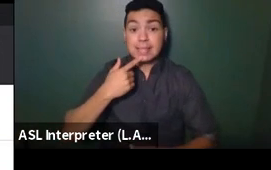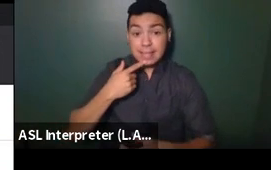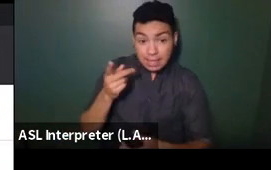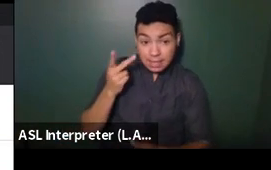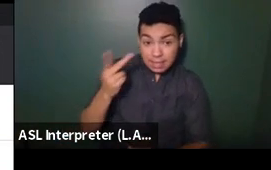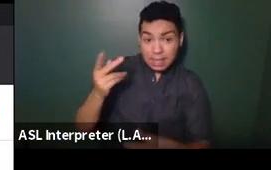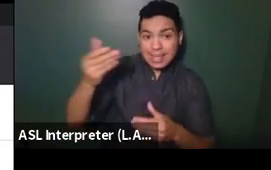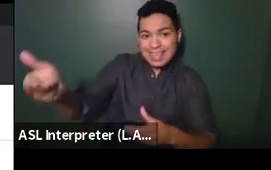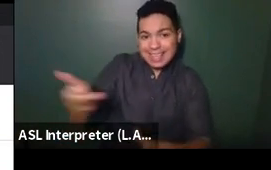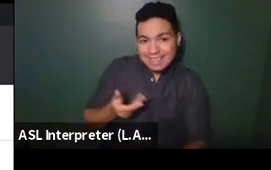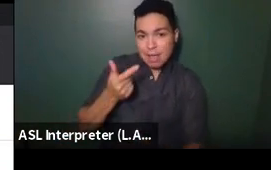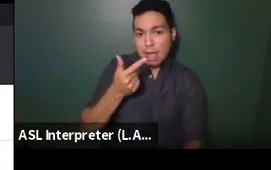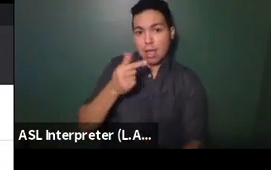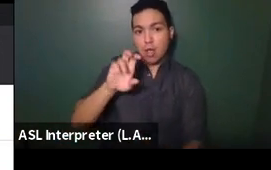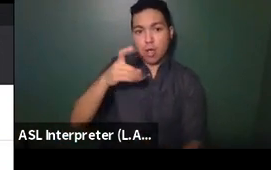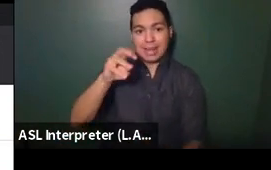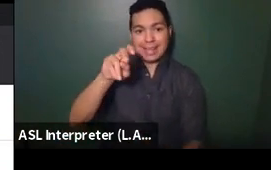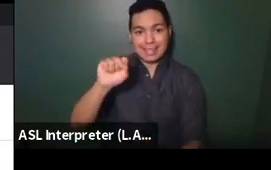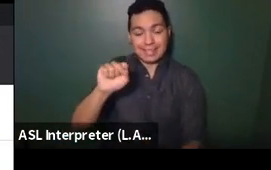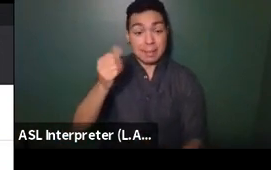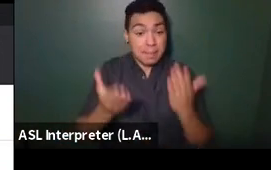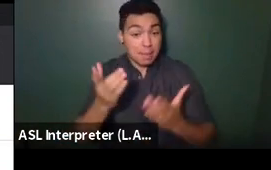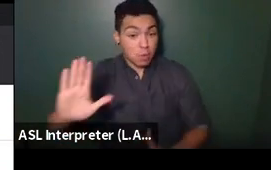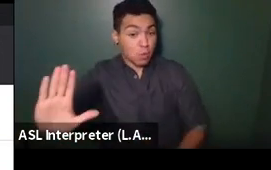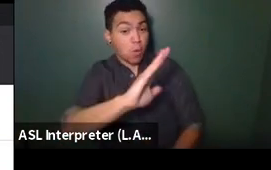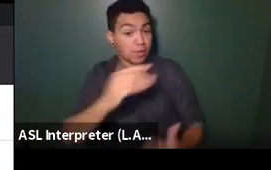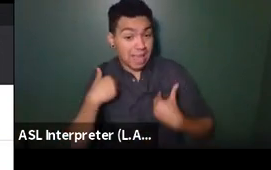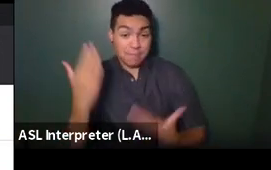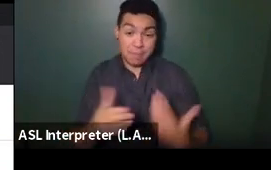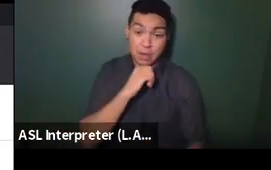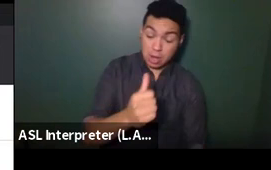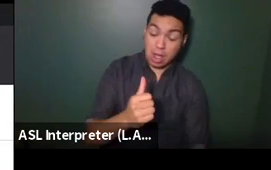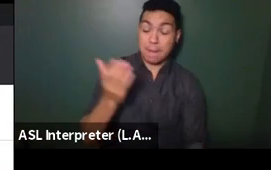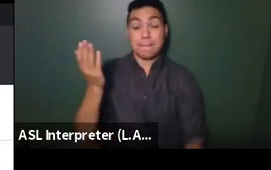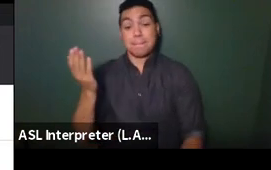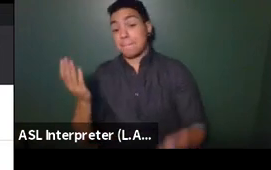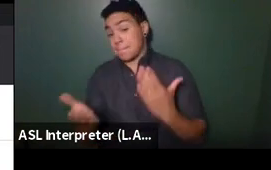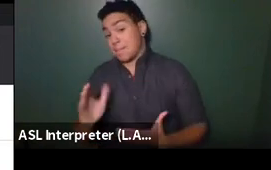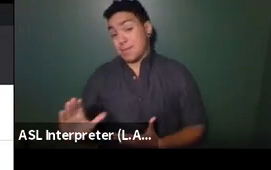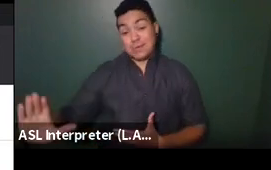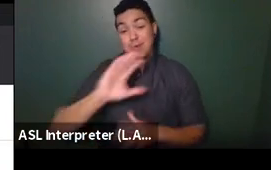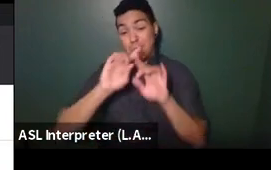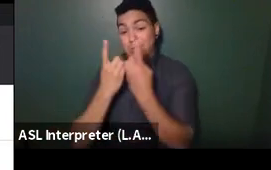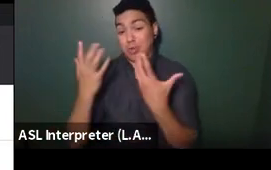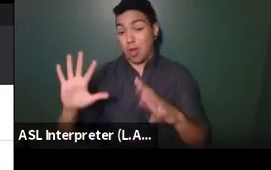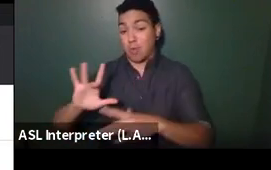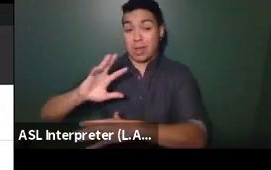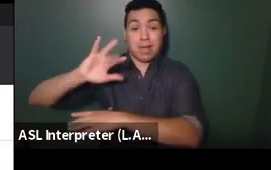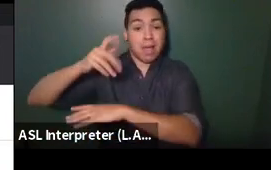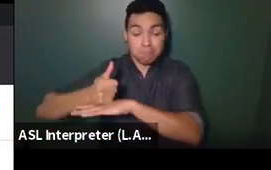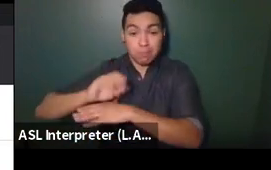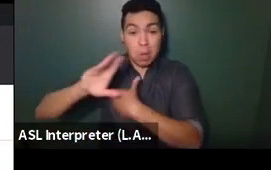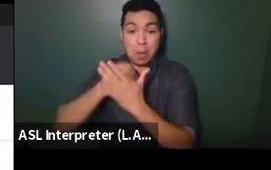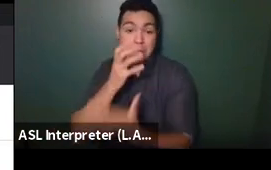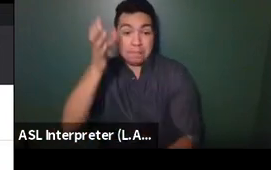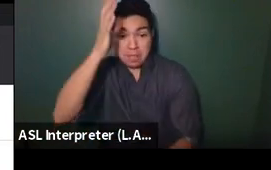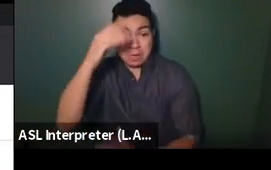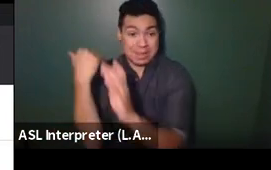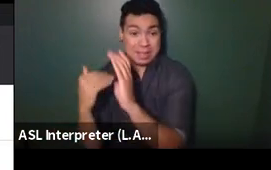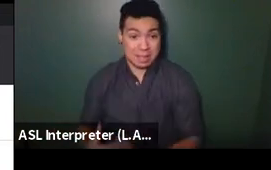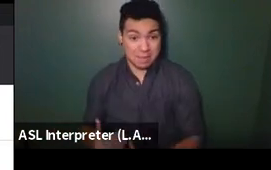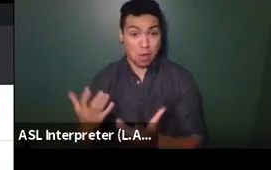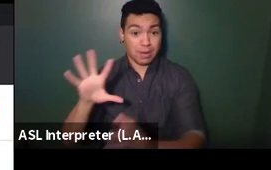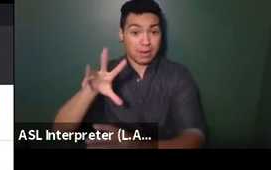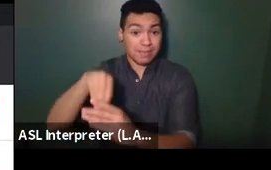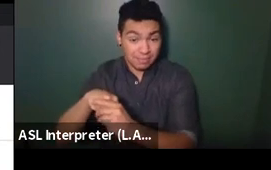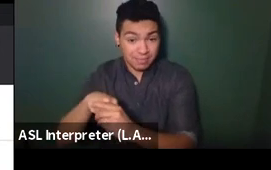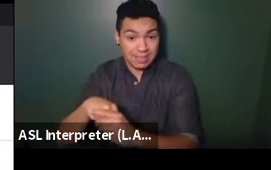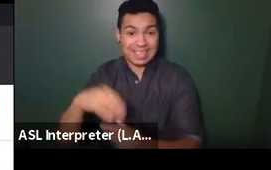Katherine Livick - ESD 112: You have may or may not have that. Your district may actually pre-populate parent email addresses into these if they're setting up rosters and adding students for you, it's likely they've done that.